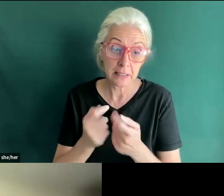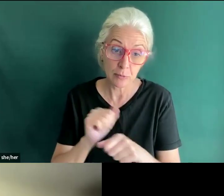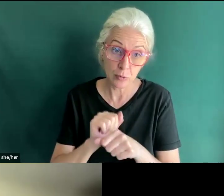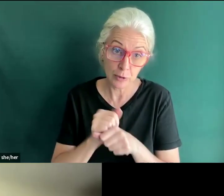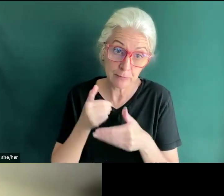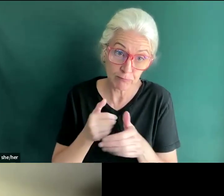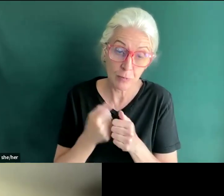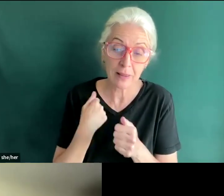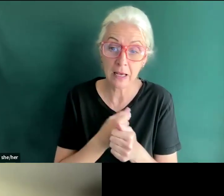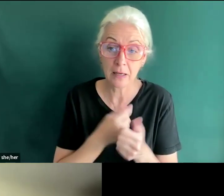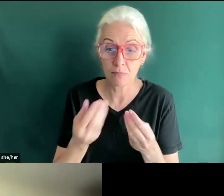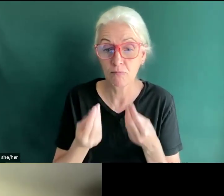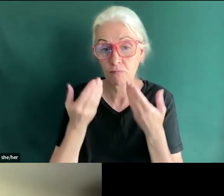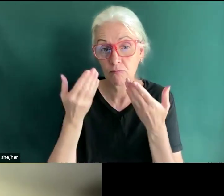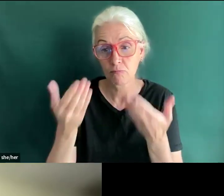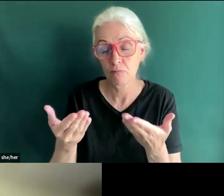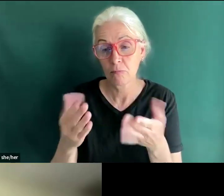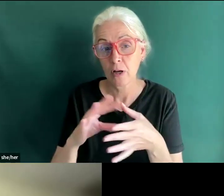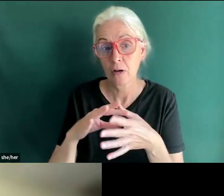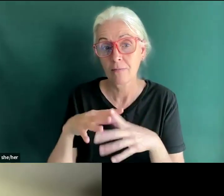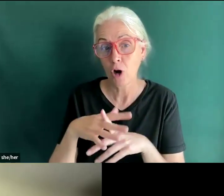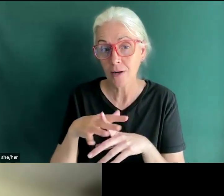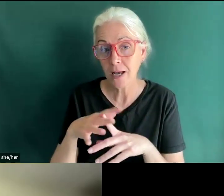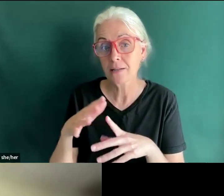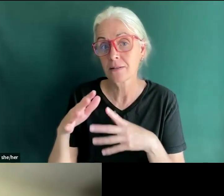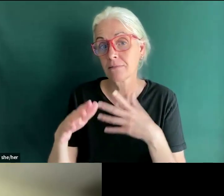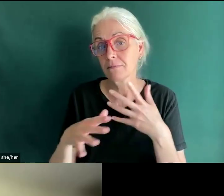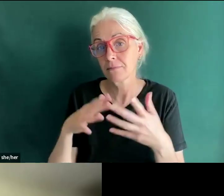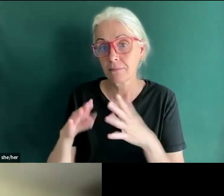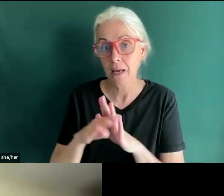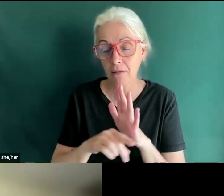So just to provide you guys with a little bit of context, and we have many of our partners